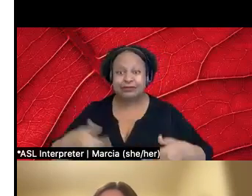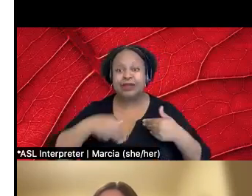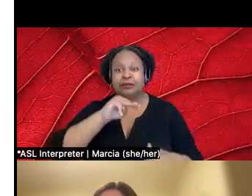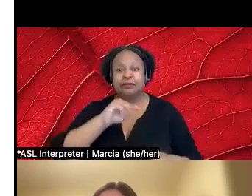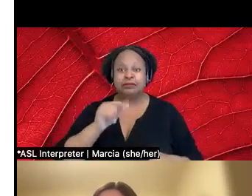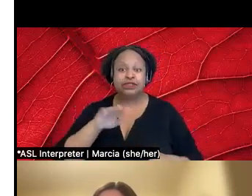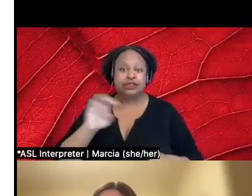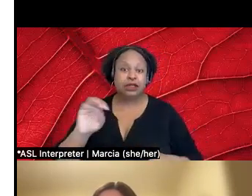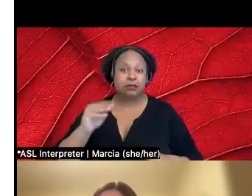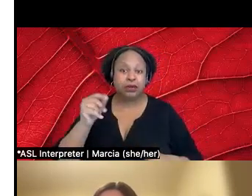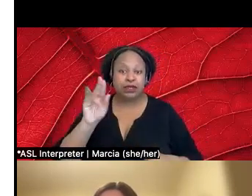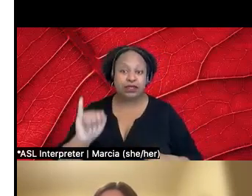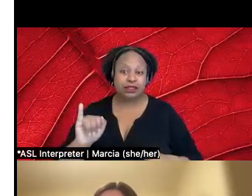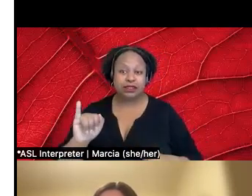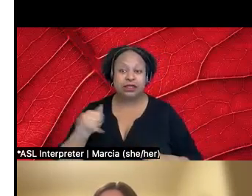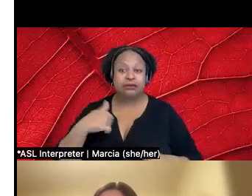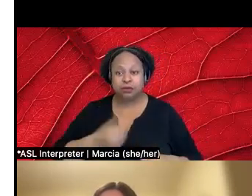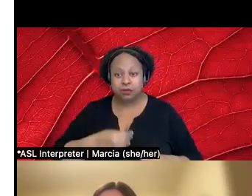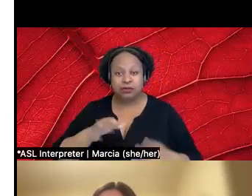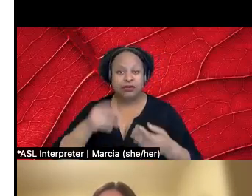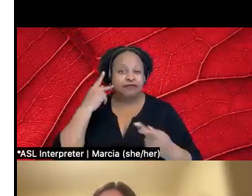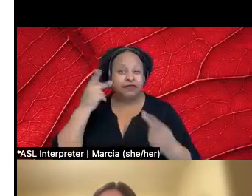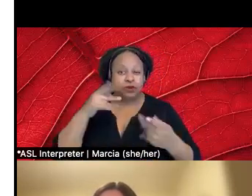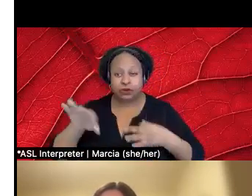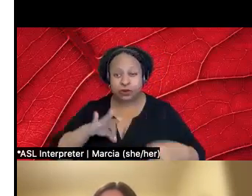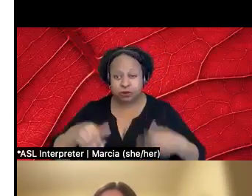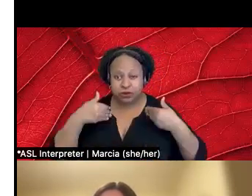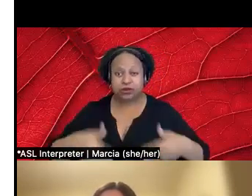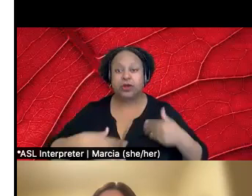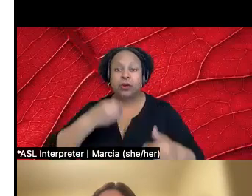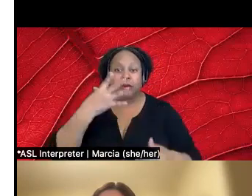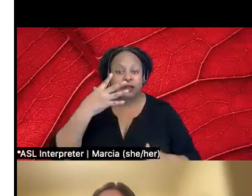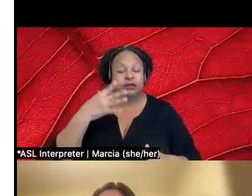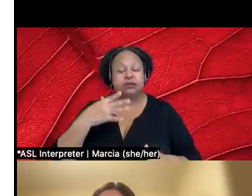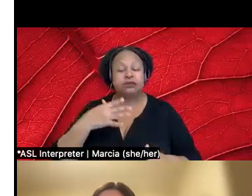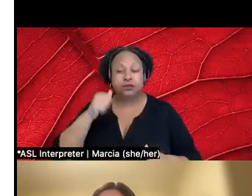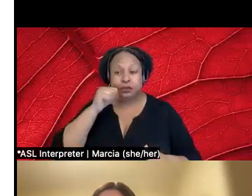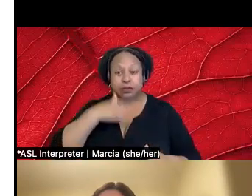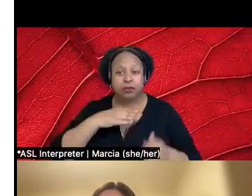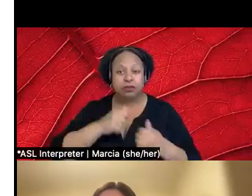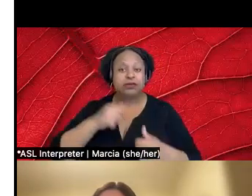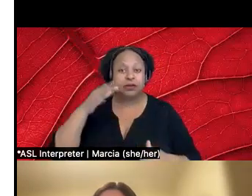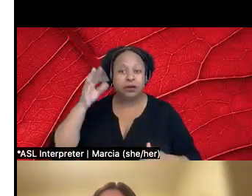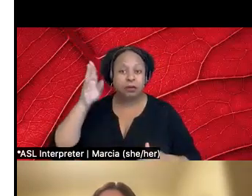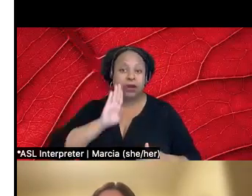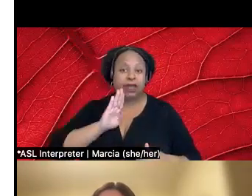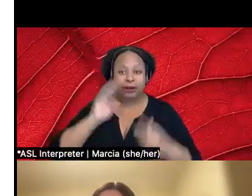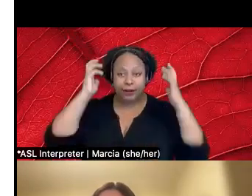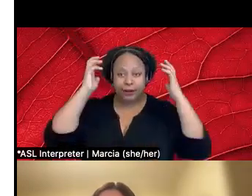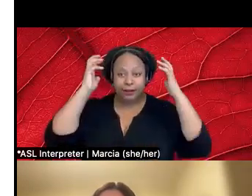I am a Caucasian woman with dark brown shoulder-length hair. I have olive skin and green eyes.